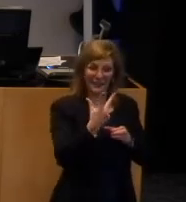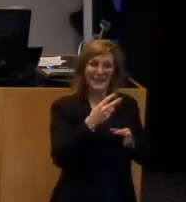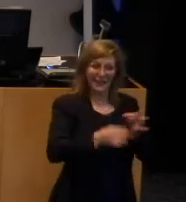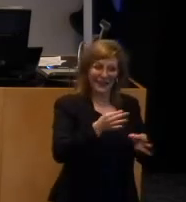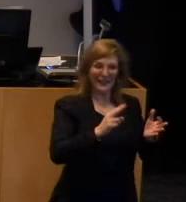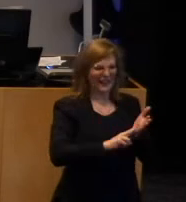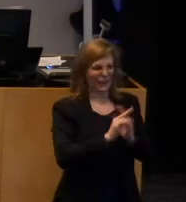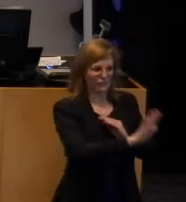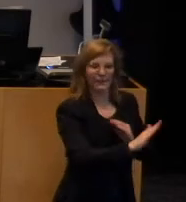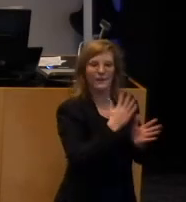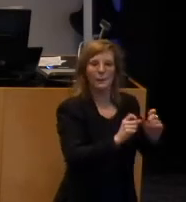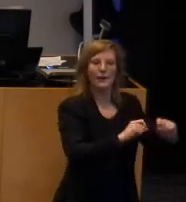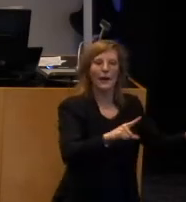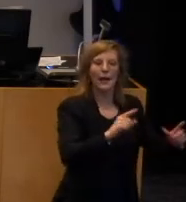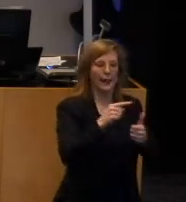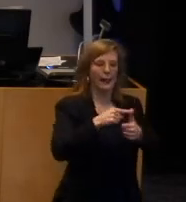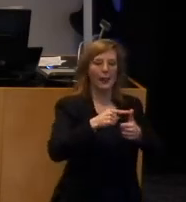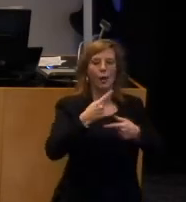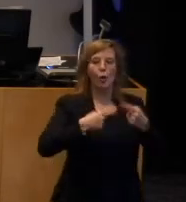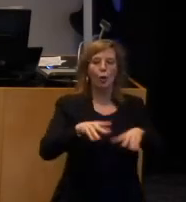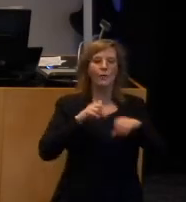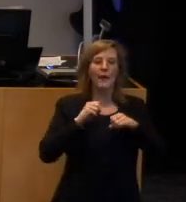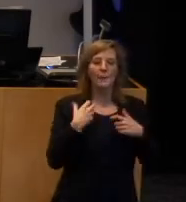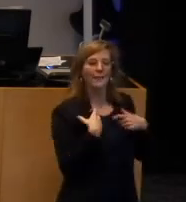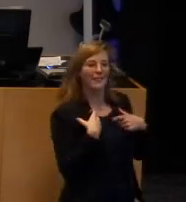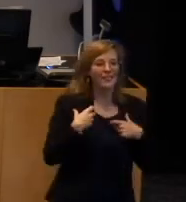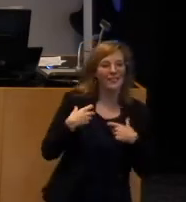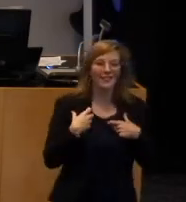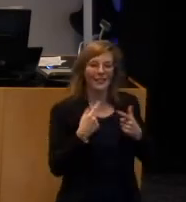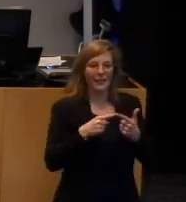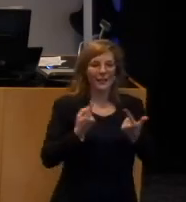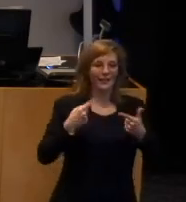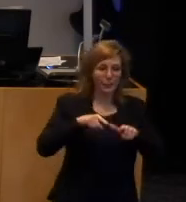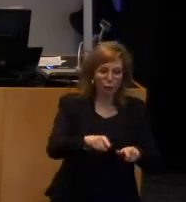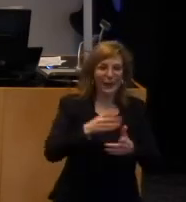namely role shifting, the use of simultaneous construction, and fingerspelling.